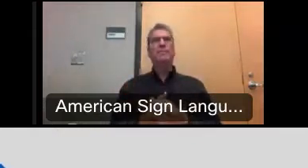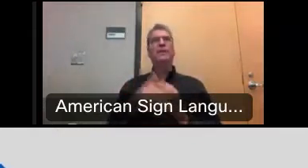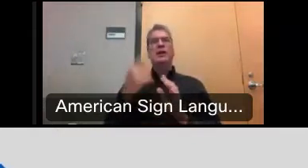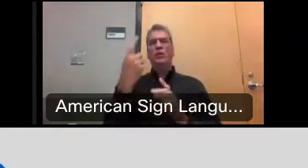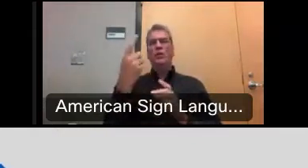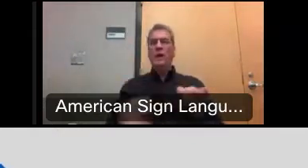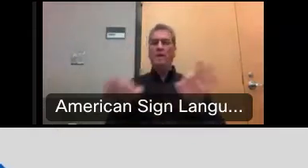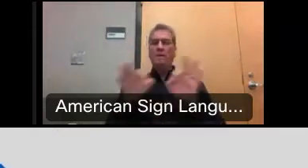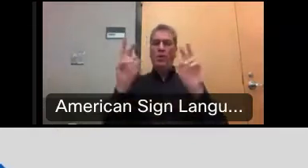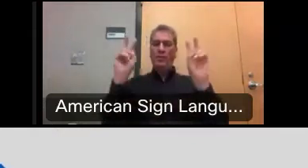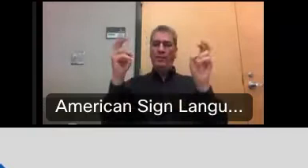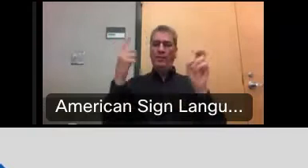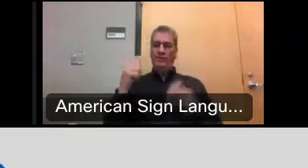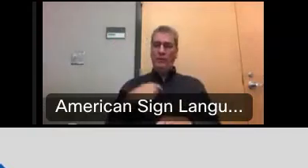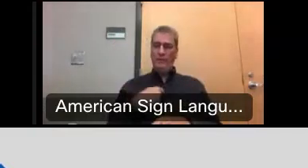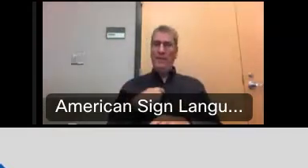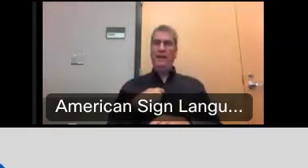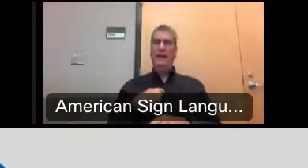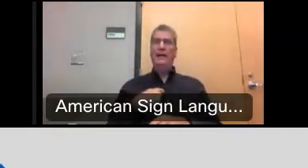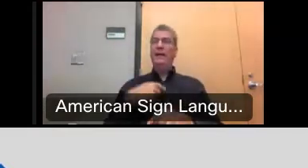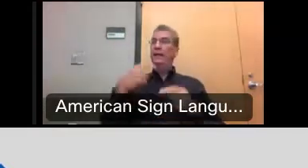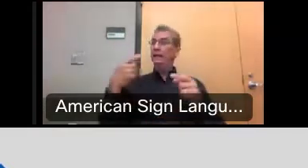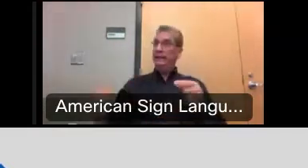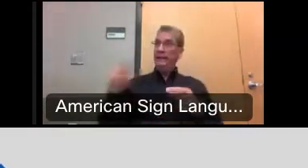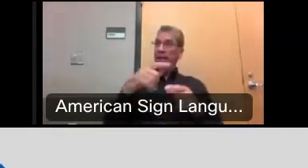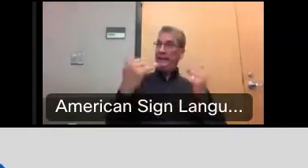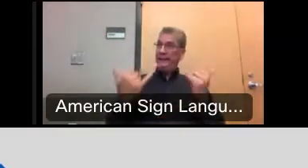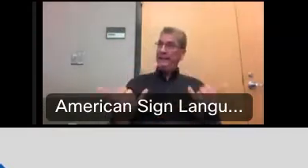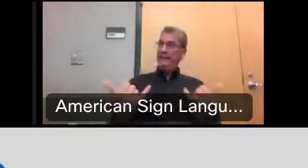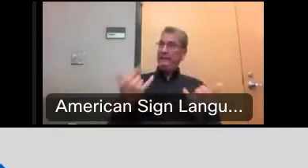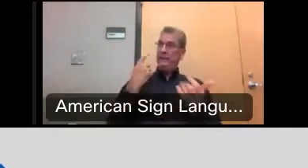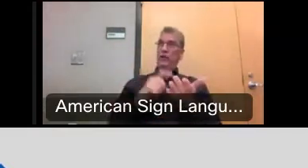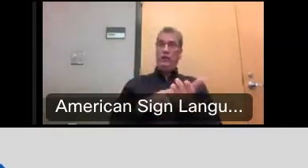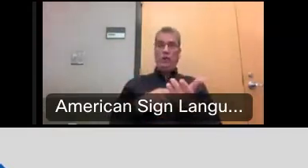And that is that here we are today at this point in the pandemic,